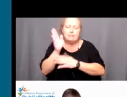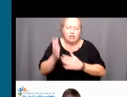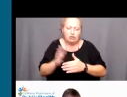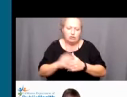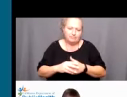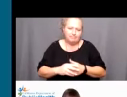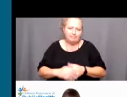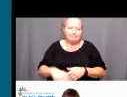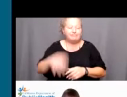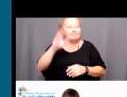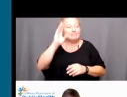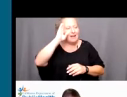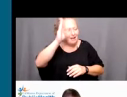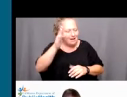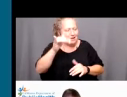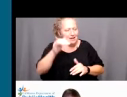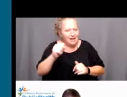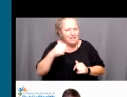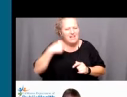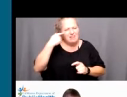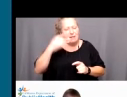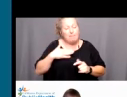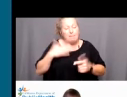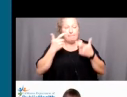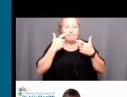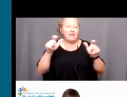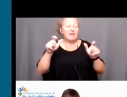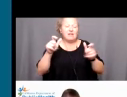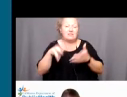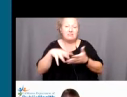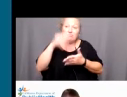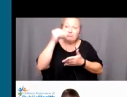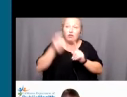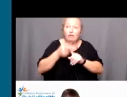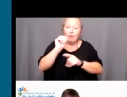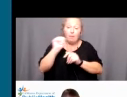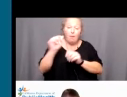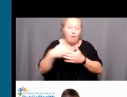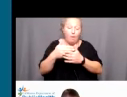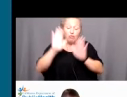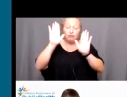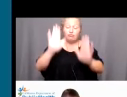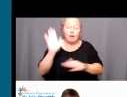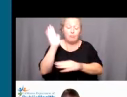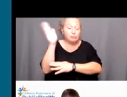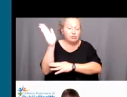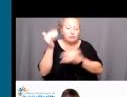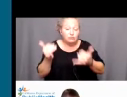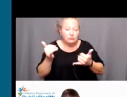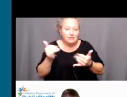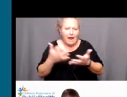Yes, I think my biggest take away from hearing all these great presentations today was just how much overlap.